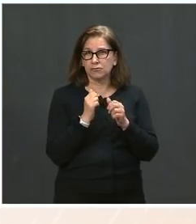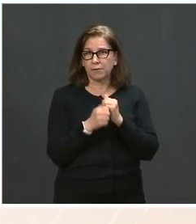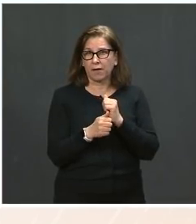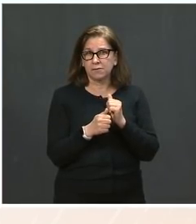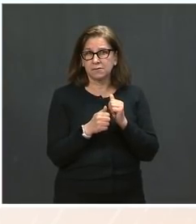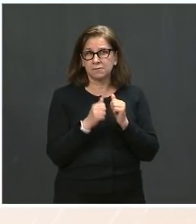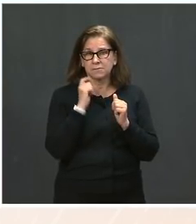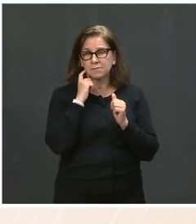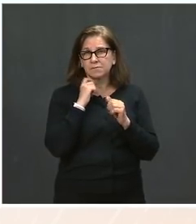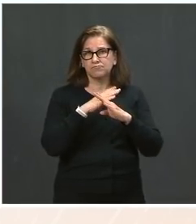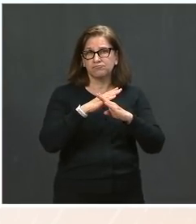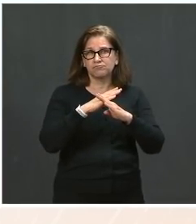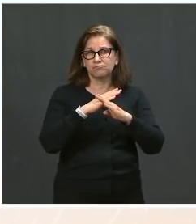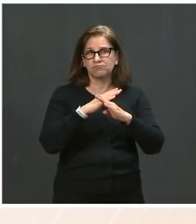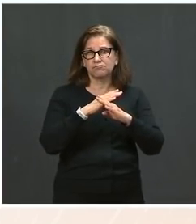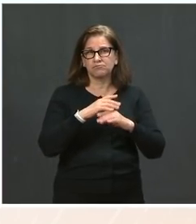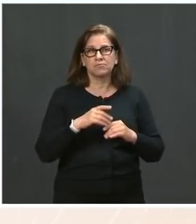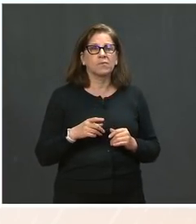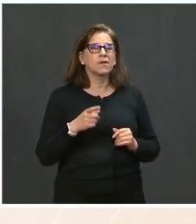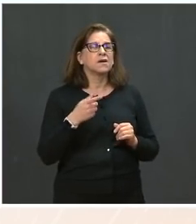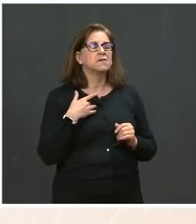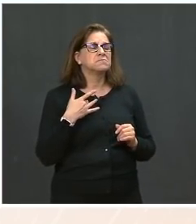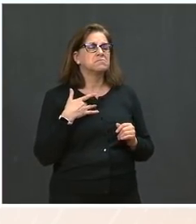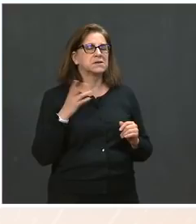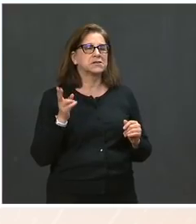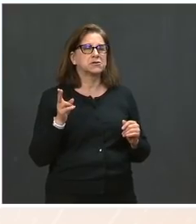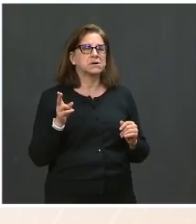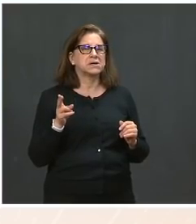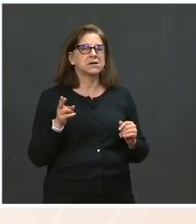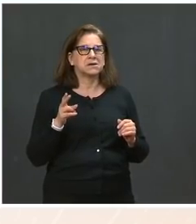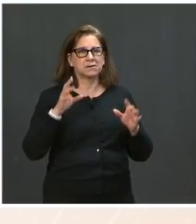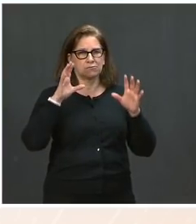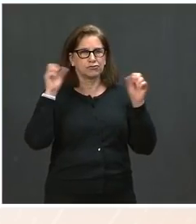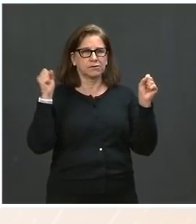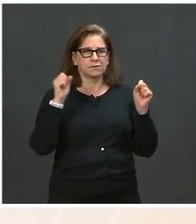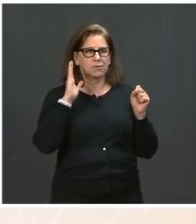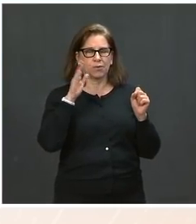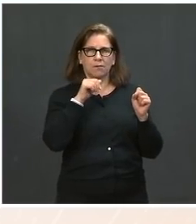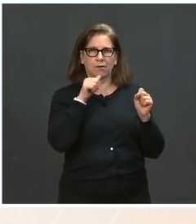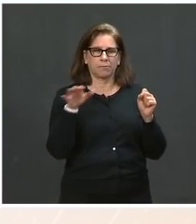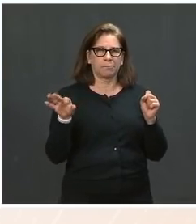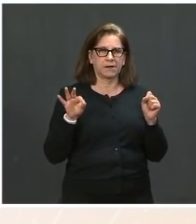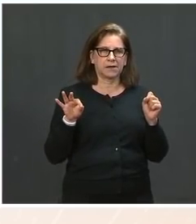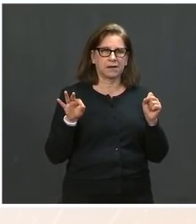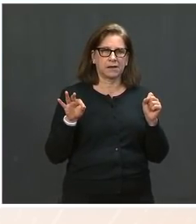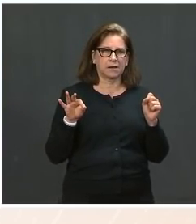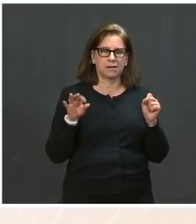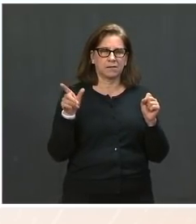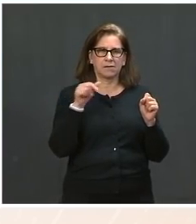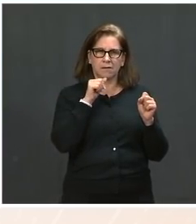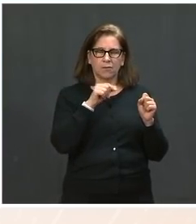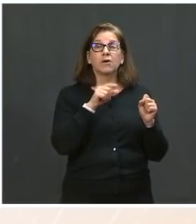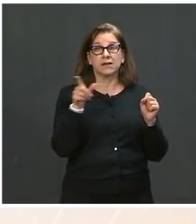Ms. Psaki: We're certainly familiar with the history. The President would not have nominated him if he didn't think he was qualified and didn't think he was someone that the Senate,